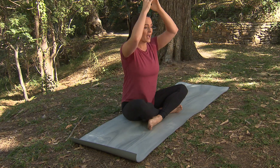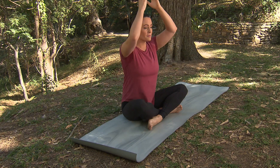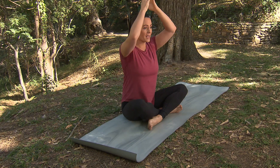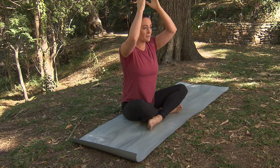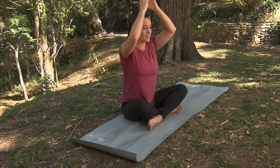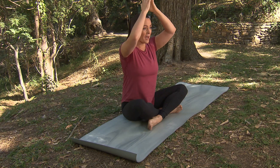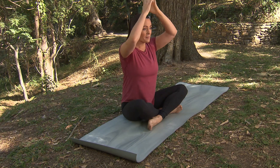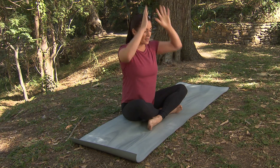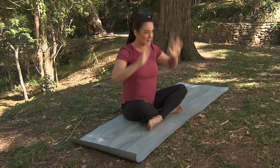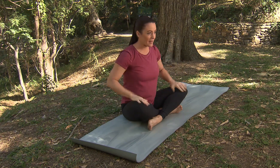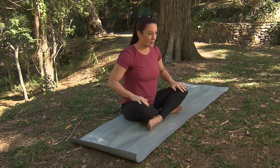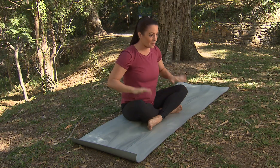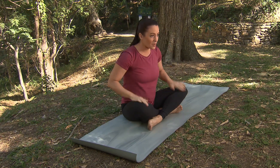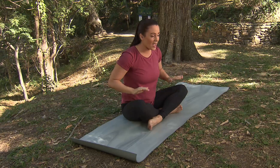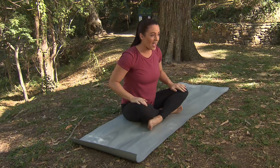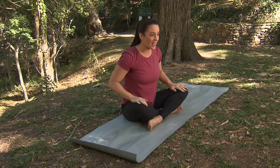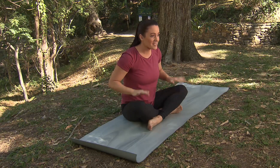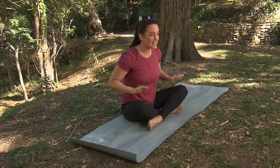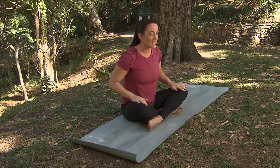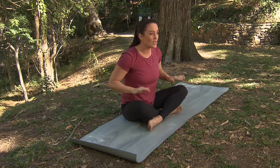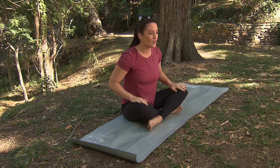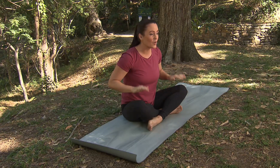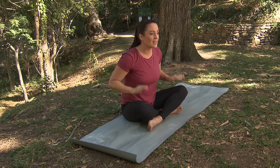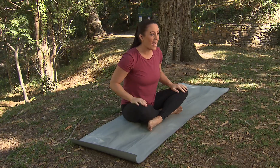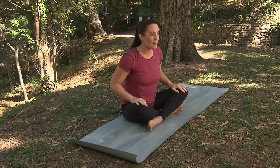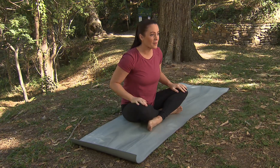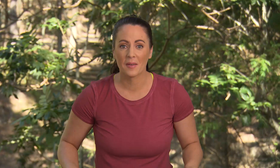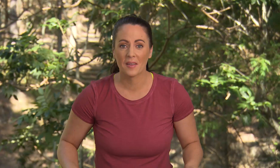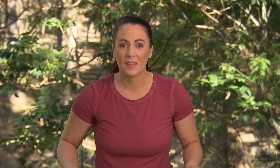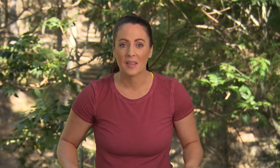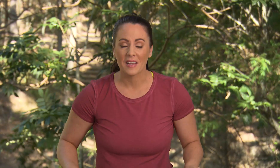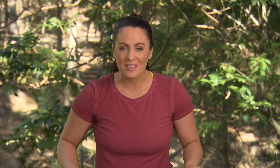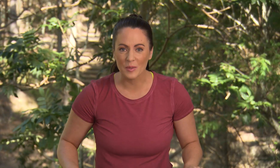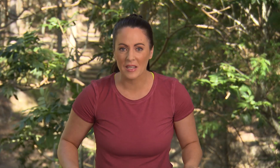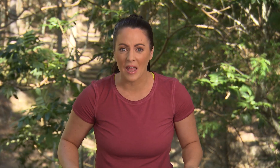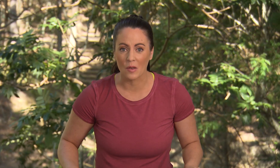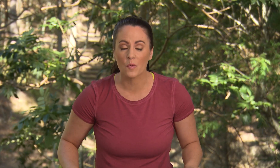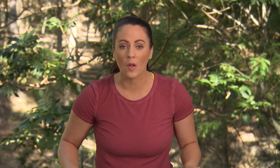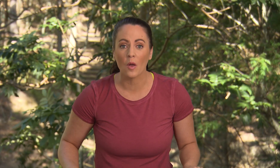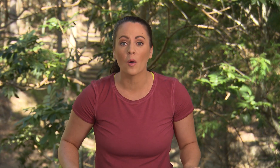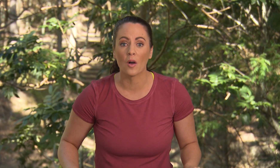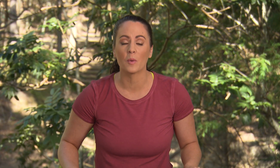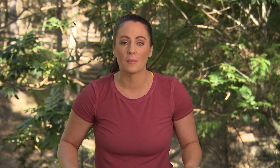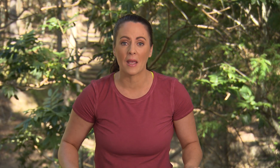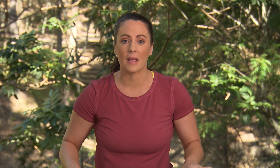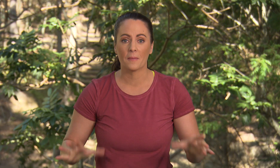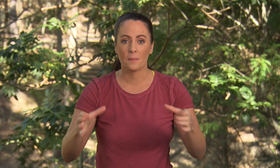tap, tap, tap, clap your hands in your lap. Let's do it again, follow on with me.